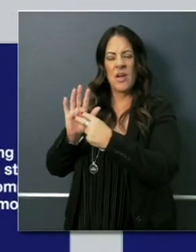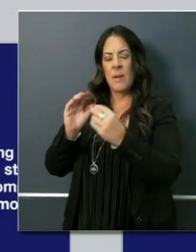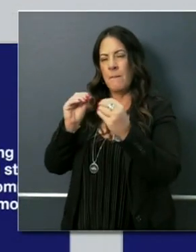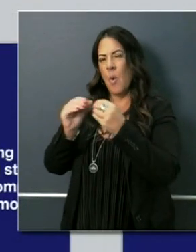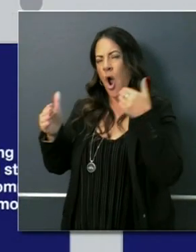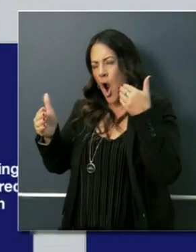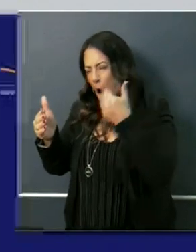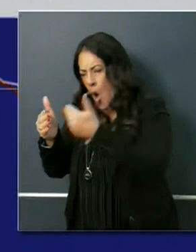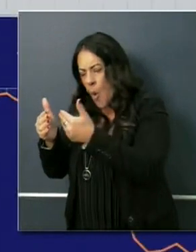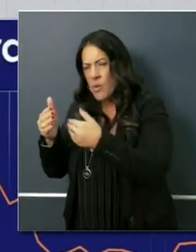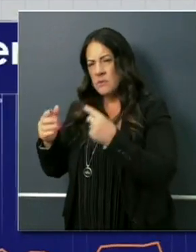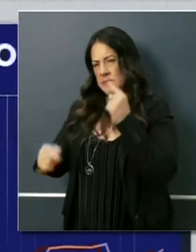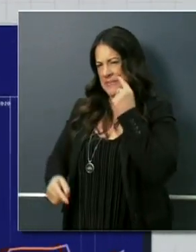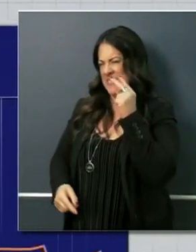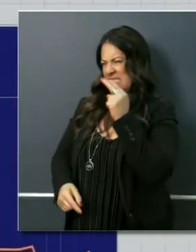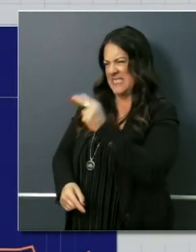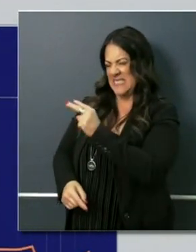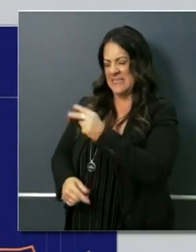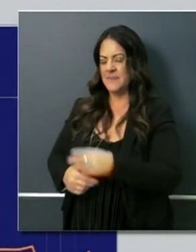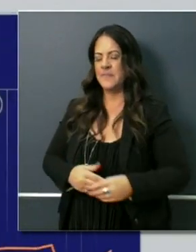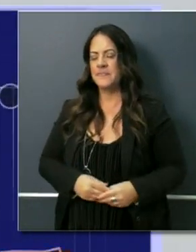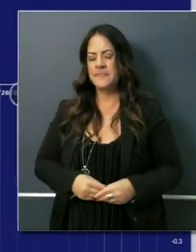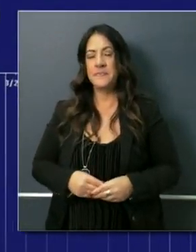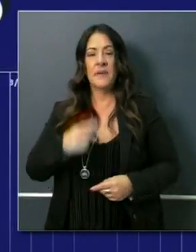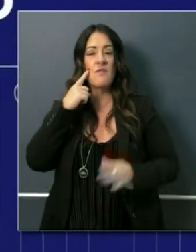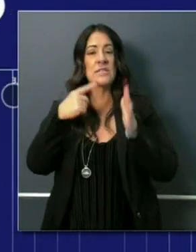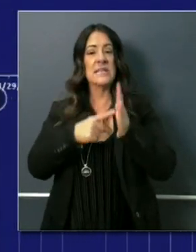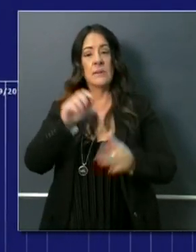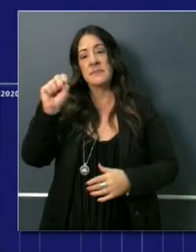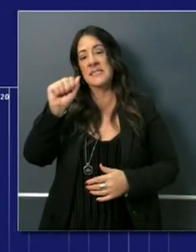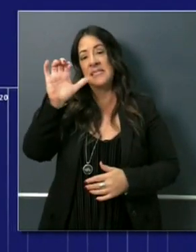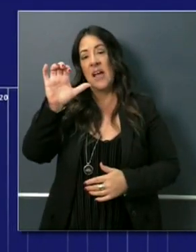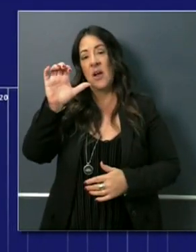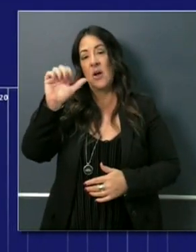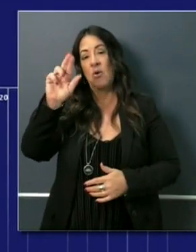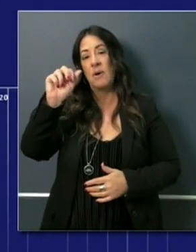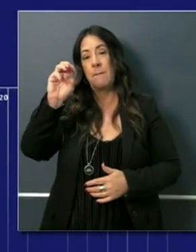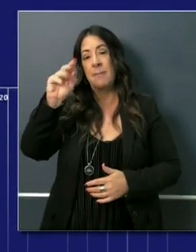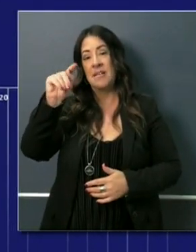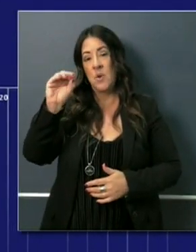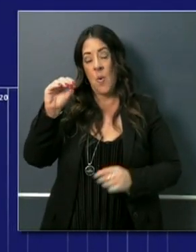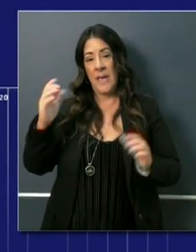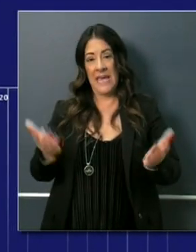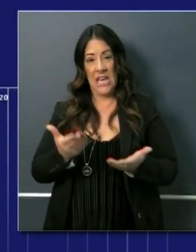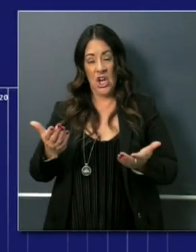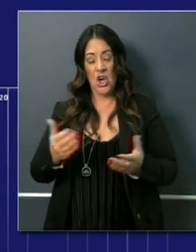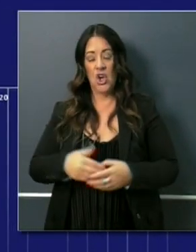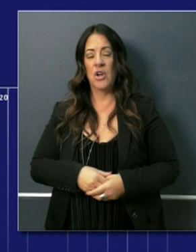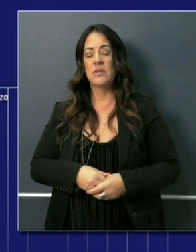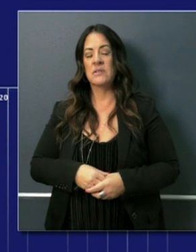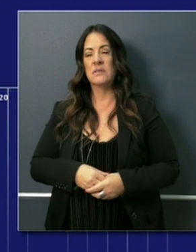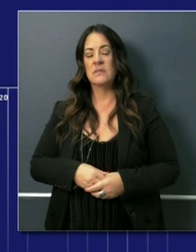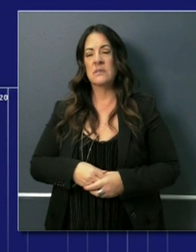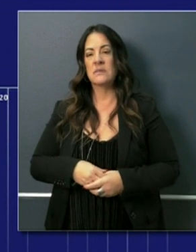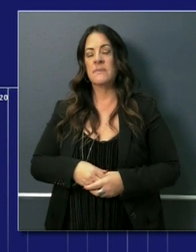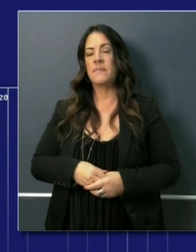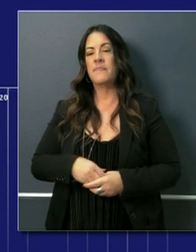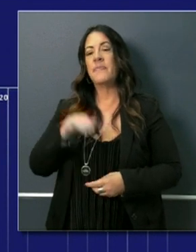AND WE NEED PEOPLE MOVING AROUND THEIR DAY AS THEY NORMALLY DID. CAN SO IF WE SO IN ON SOME OF